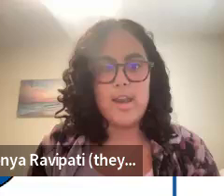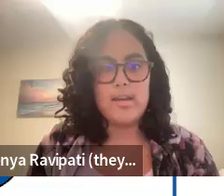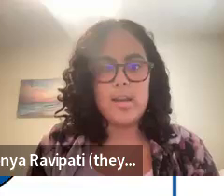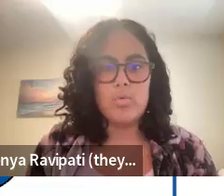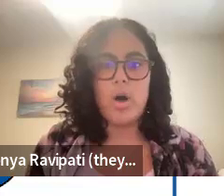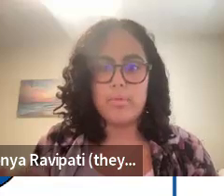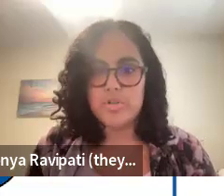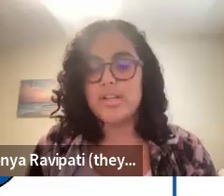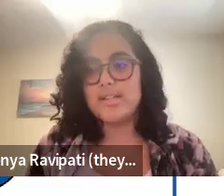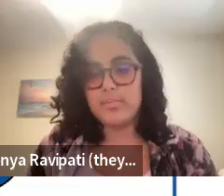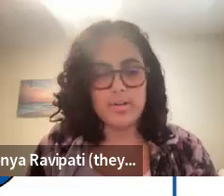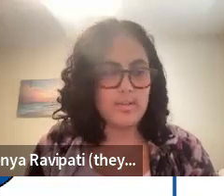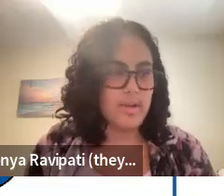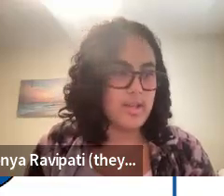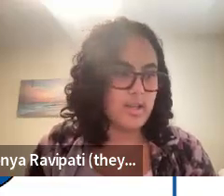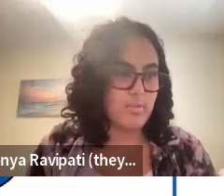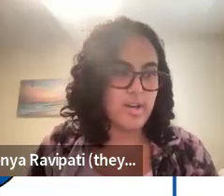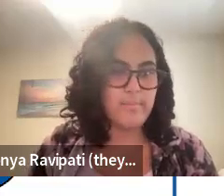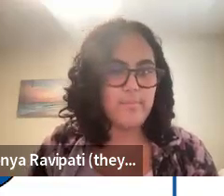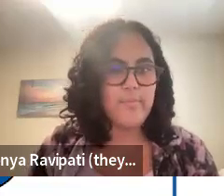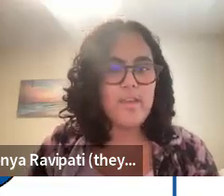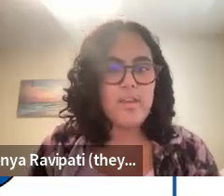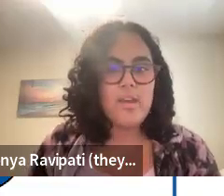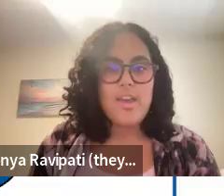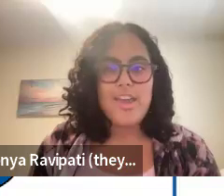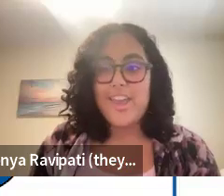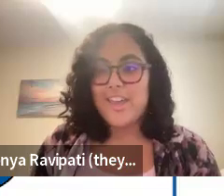And equal opportunities to participate in the community.